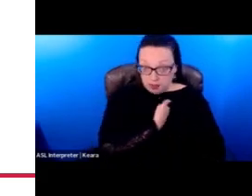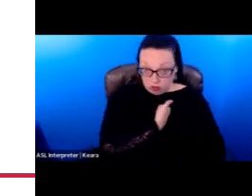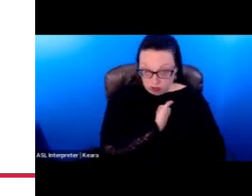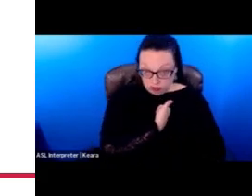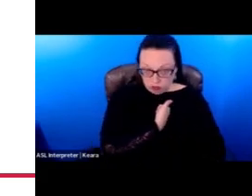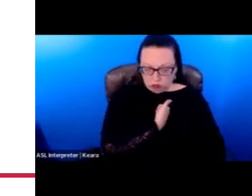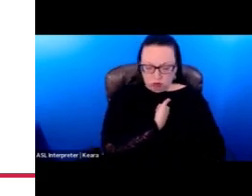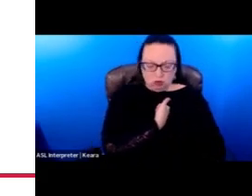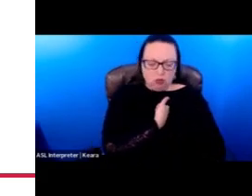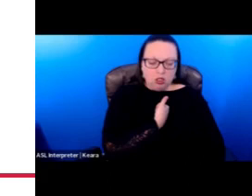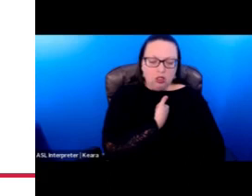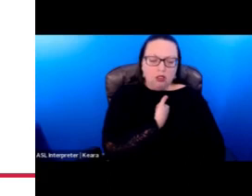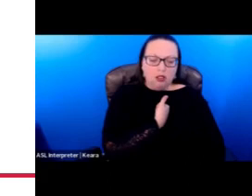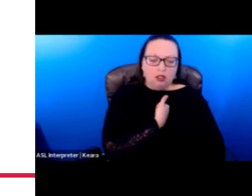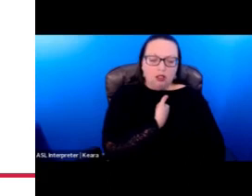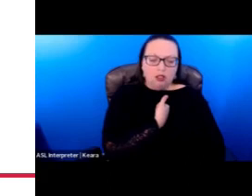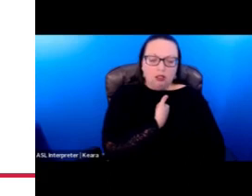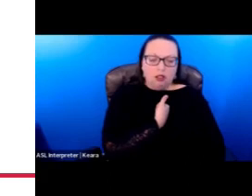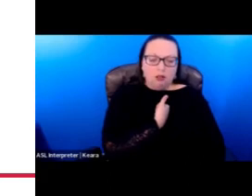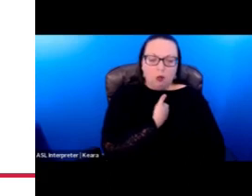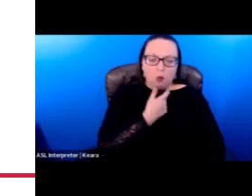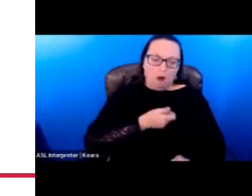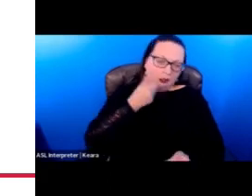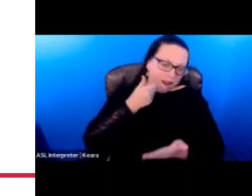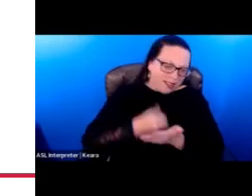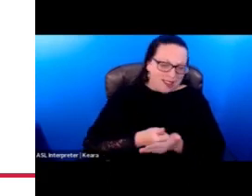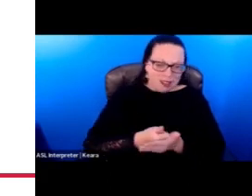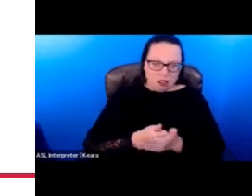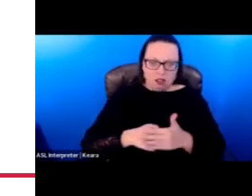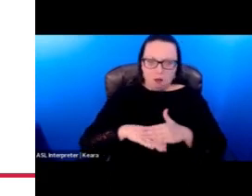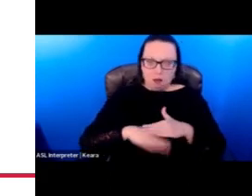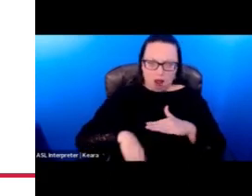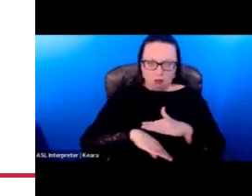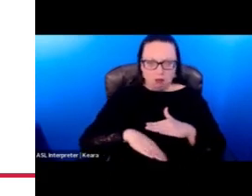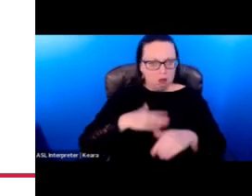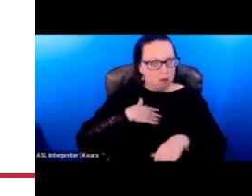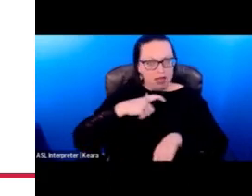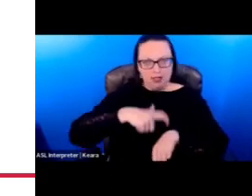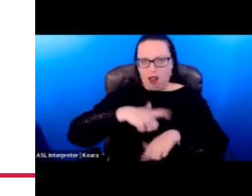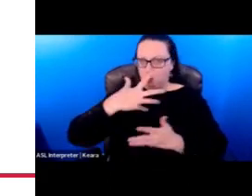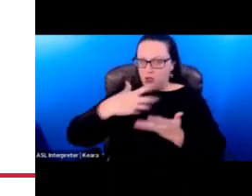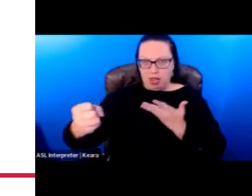know, when when I hit that bottom, that my time was up, and then I actually had to reach out and I needed help. And it was